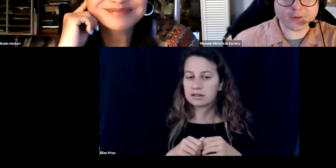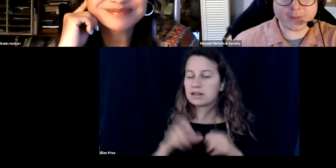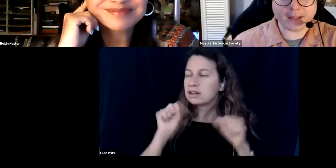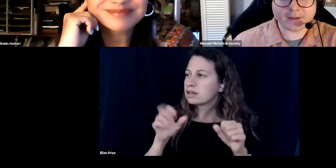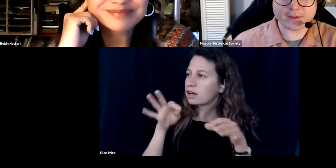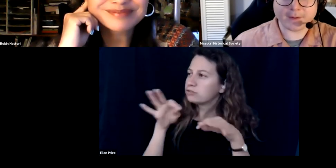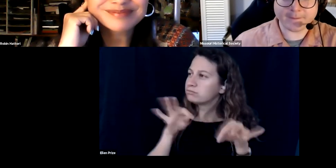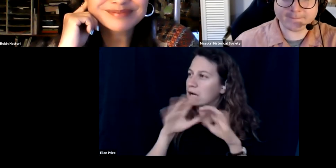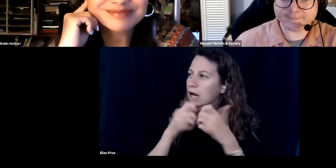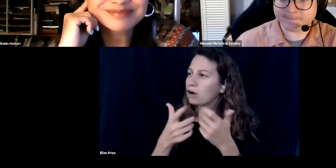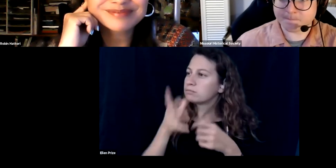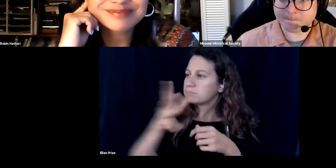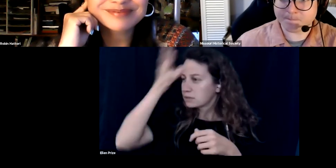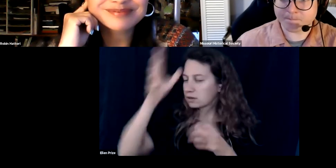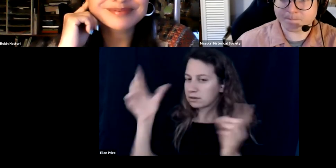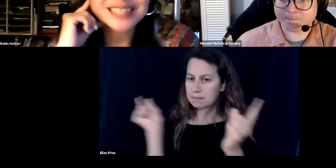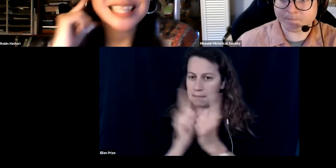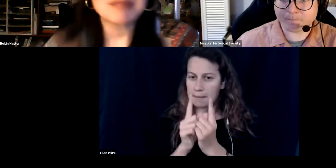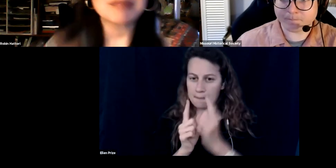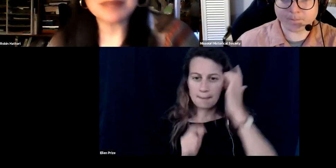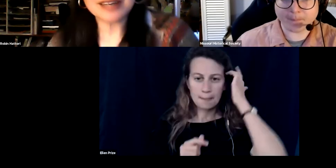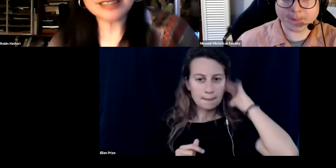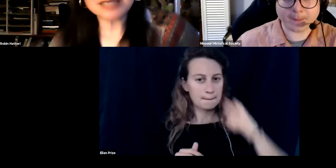potentially waiting to happen again, if we don't learn from